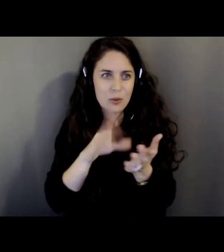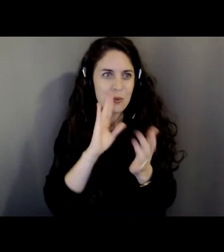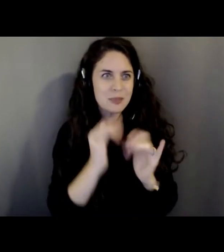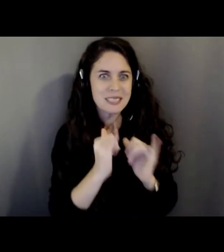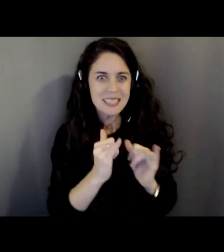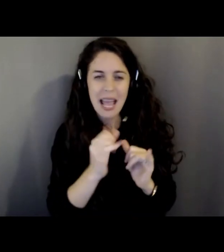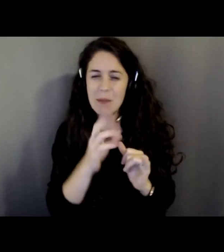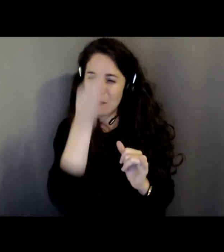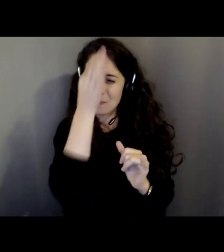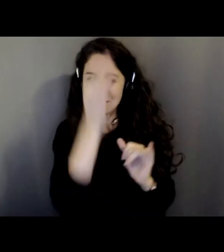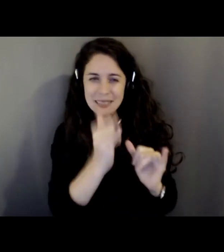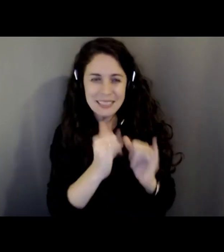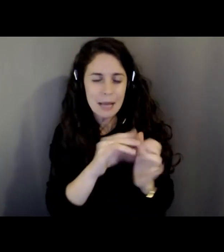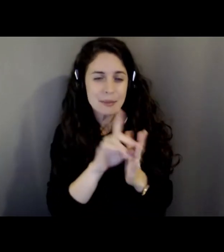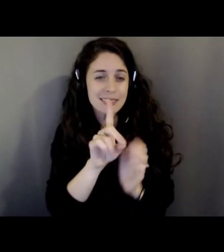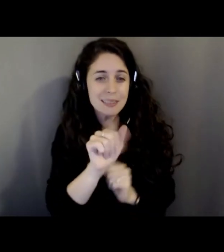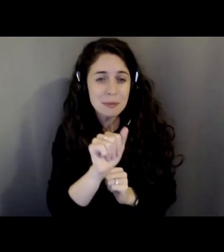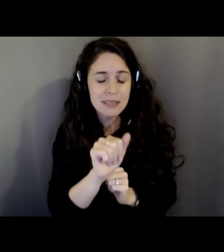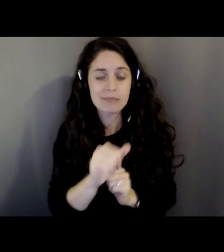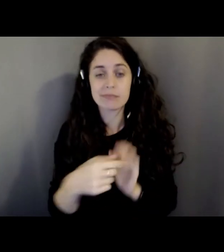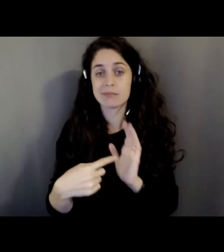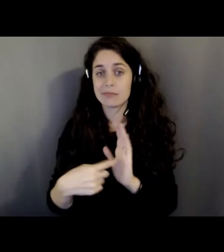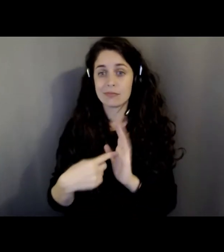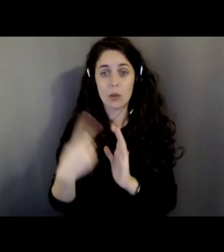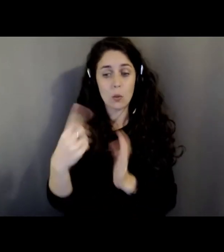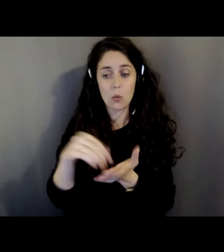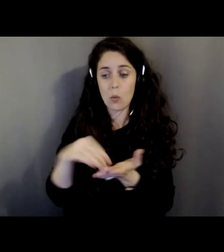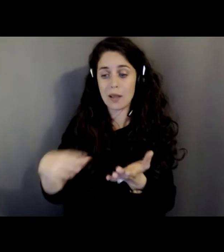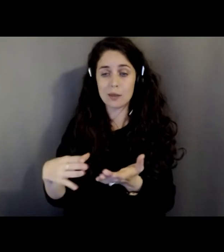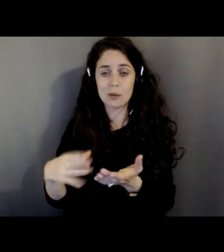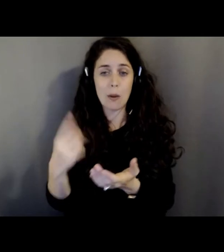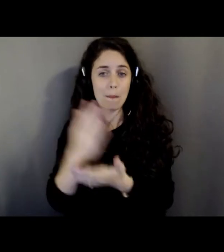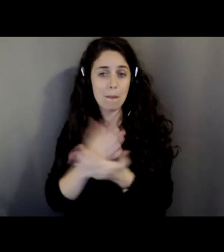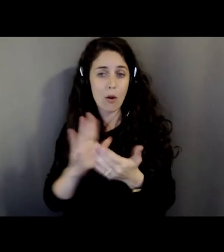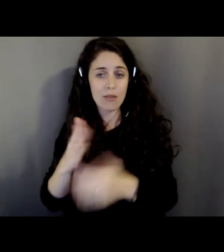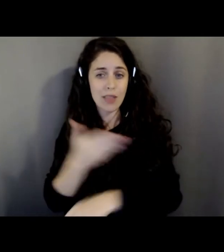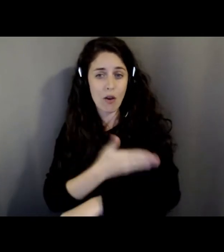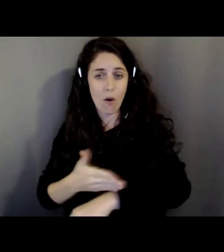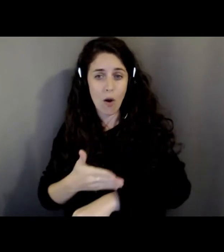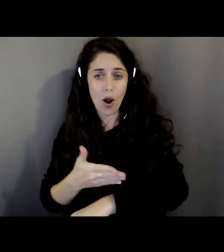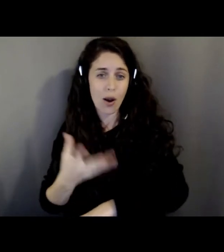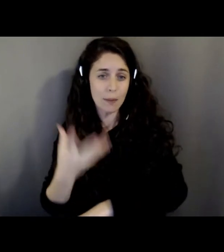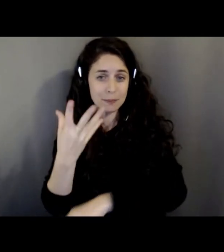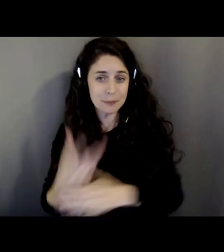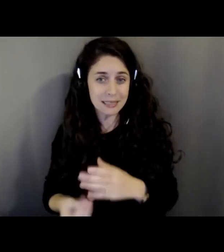For example, a student who was missing part of an arm had never met another person that had a